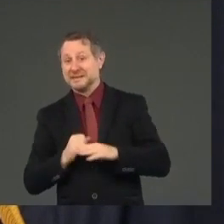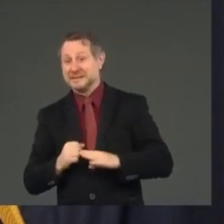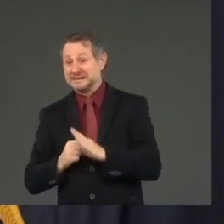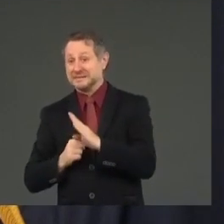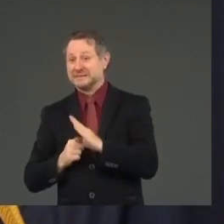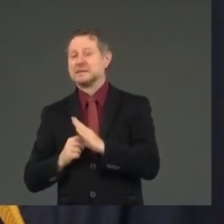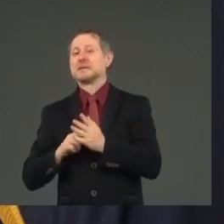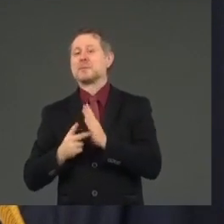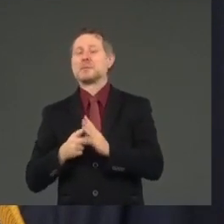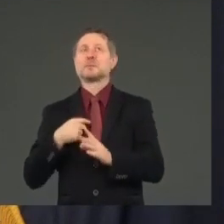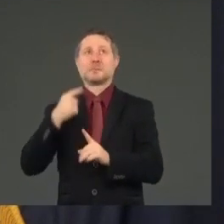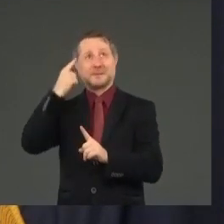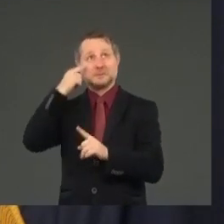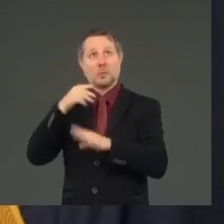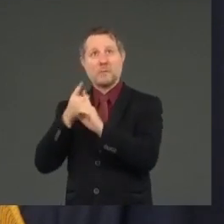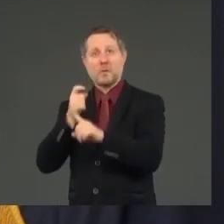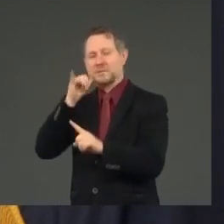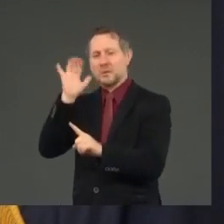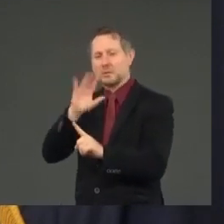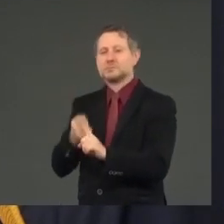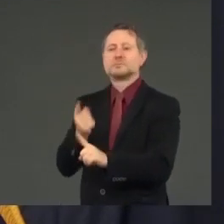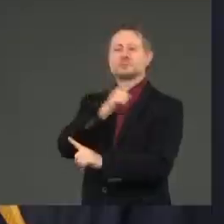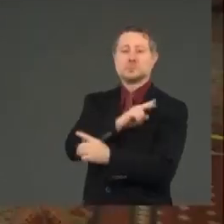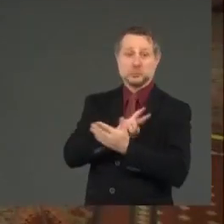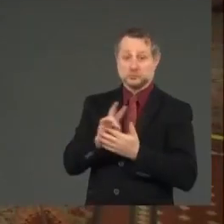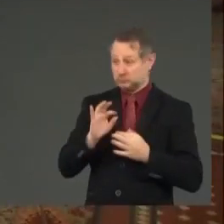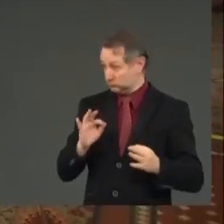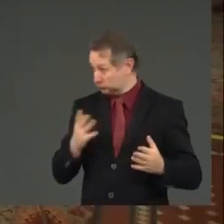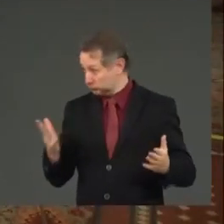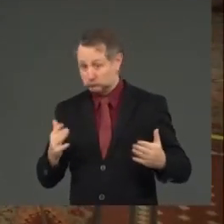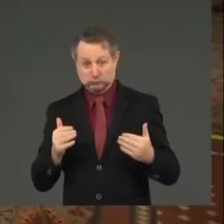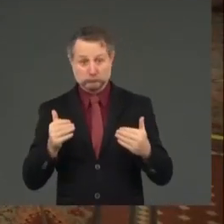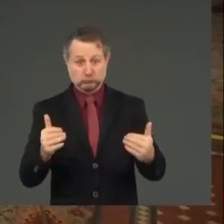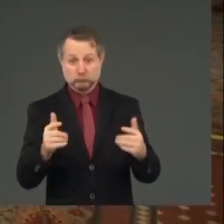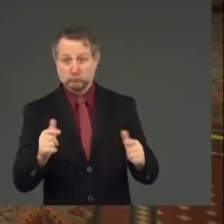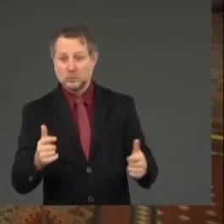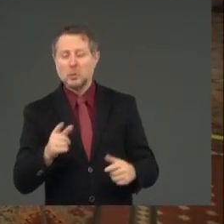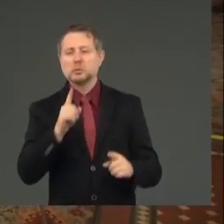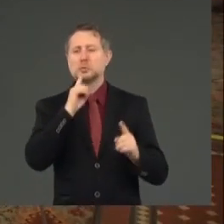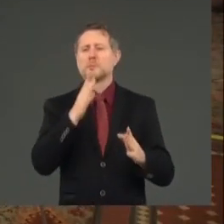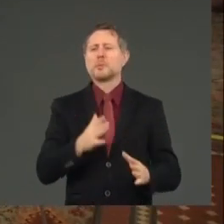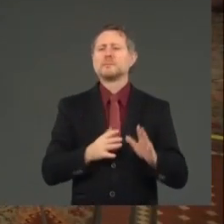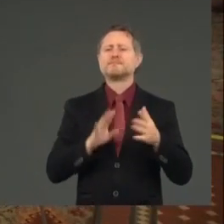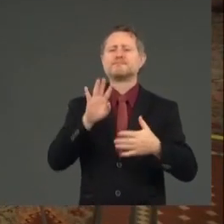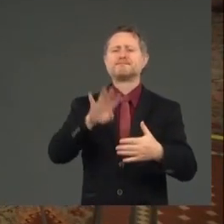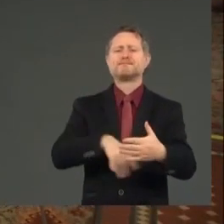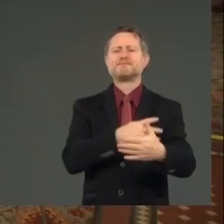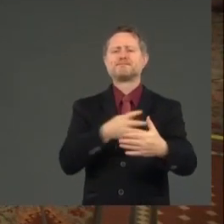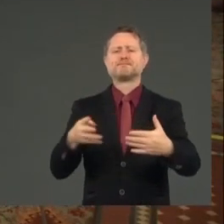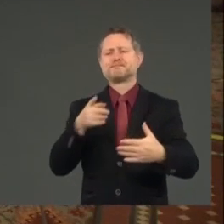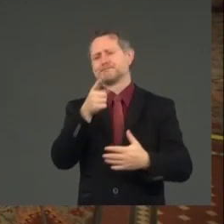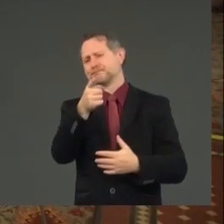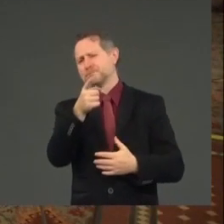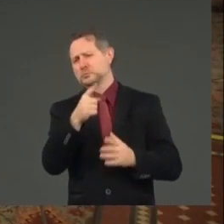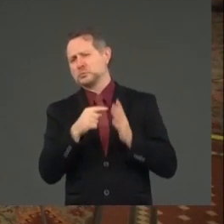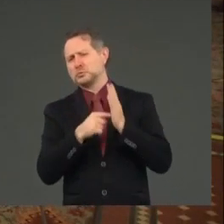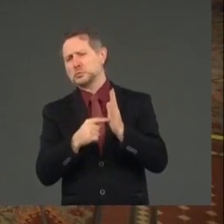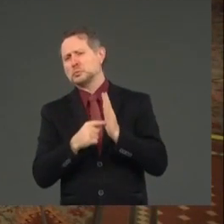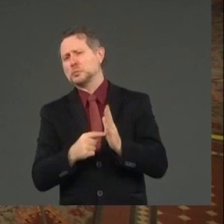THAT'S INDICATIVE, BUT IT'S TWO WEEKS AGO, AND NOW YOU'RE GOING TO HAVE THAT WAVE FROM THE PAST